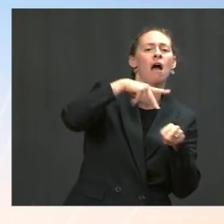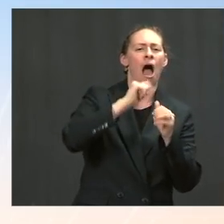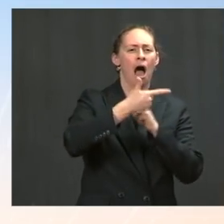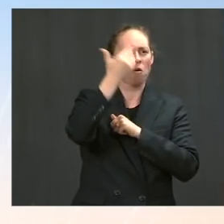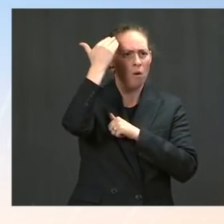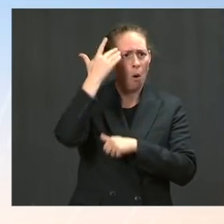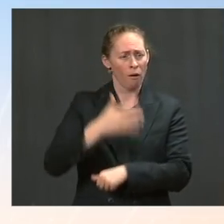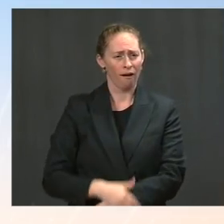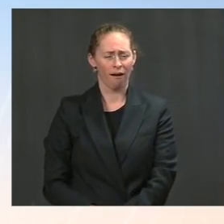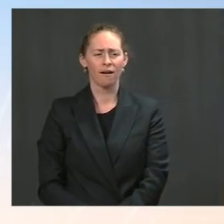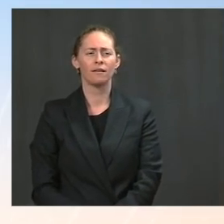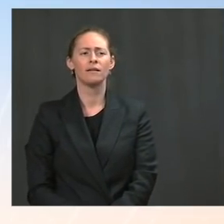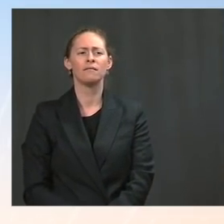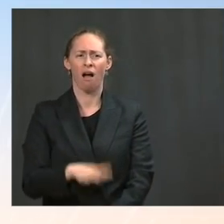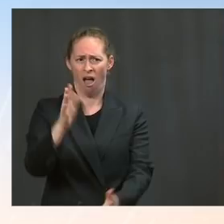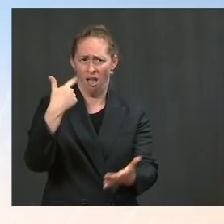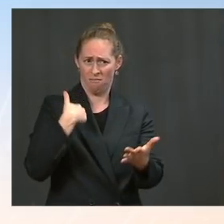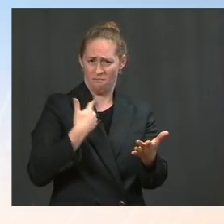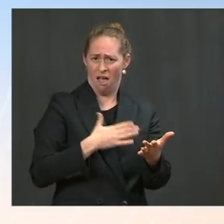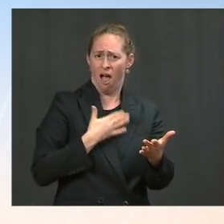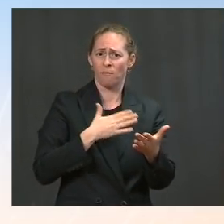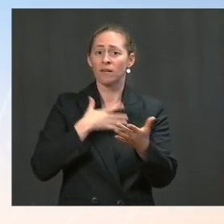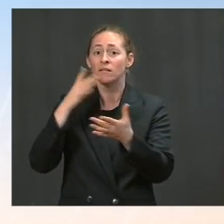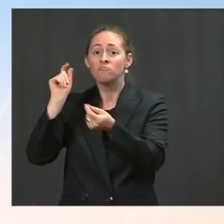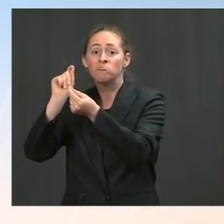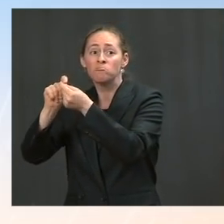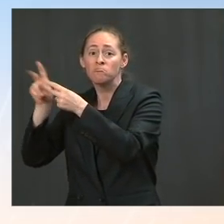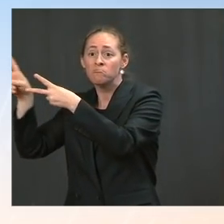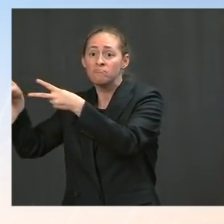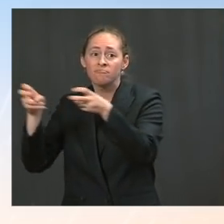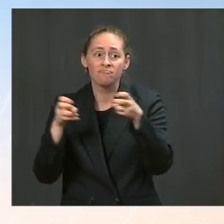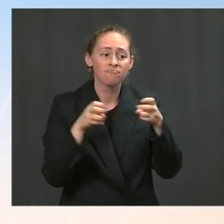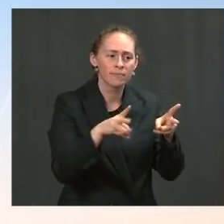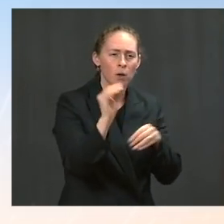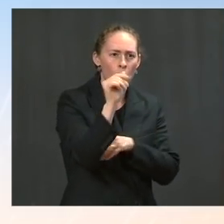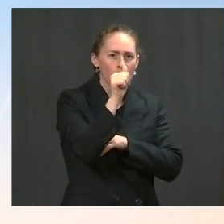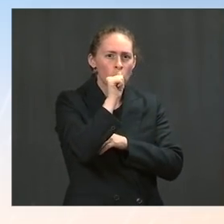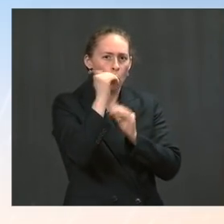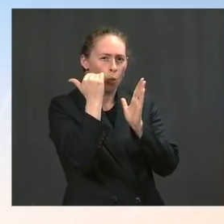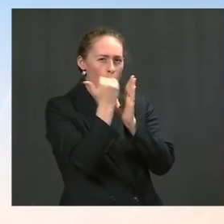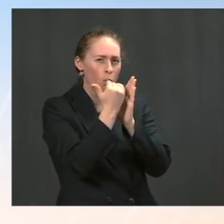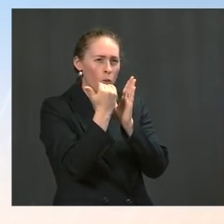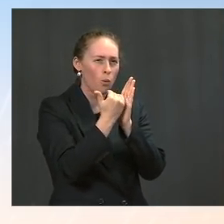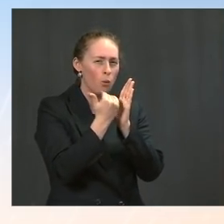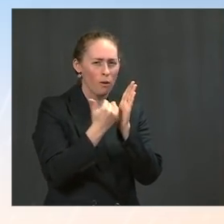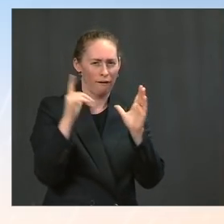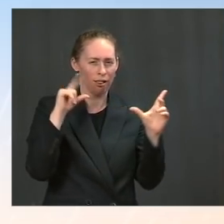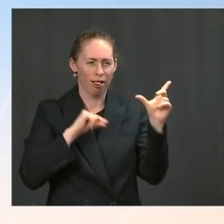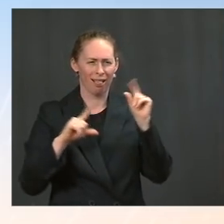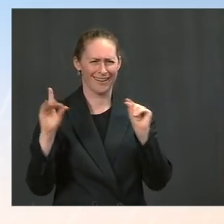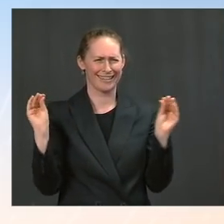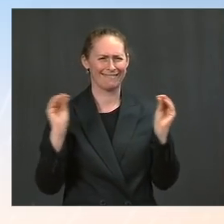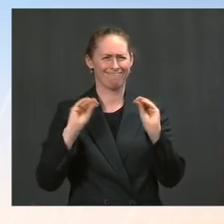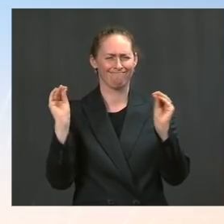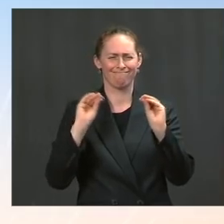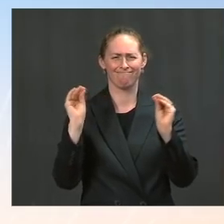of where that comes from. There's no secret list. I will tell you that these are people who are sharing information on public platforms --